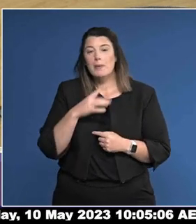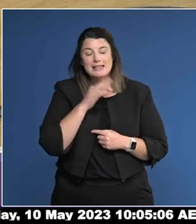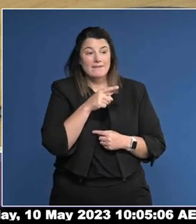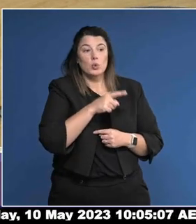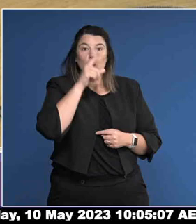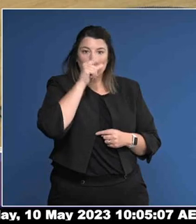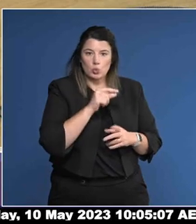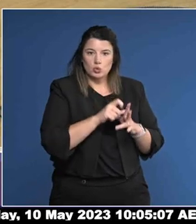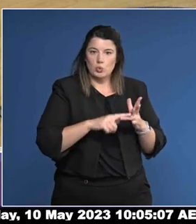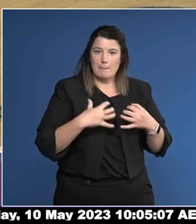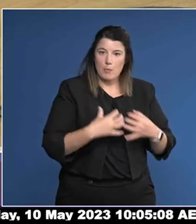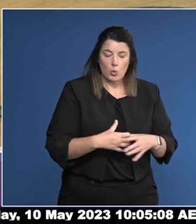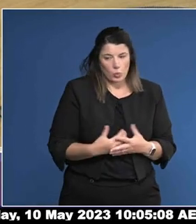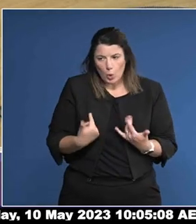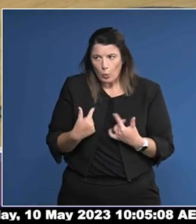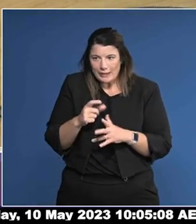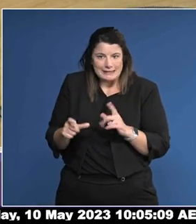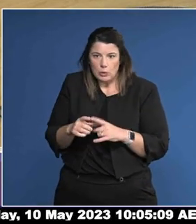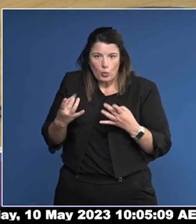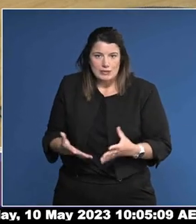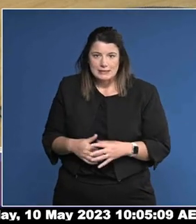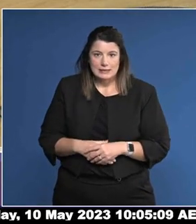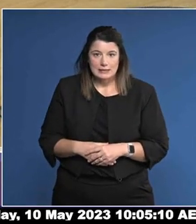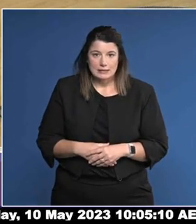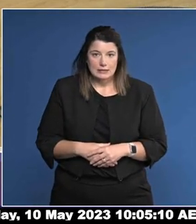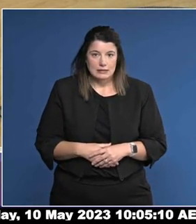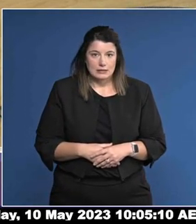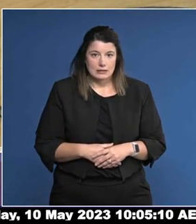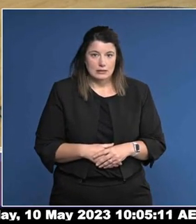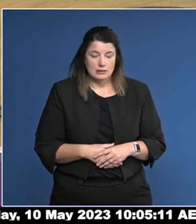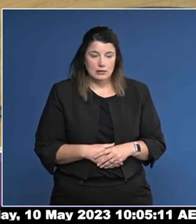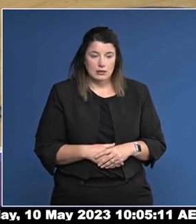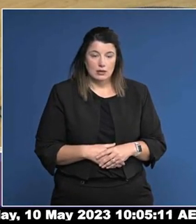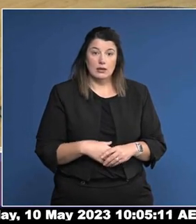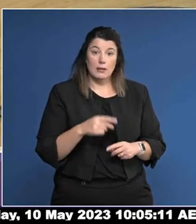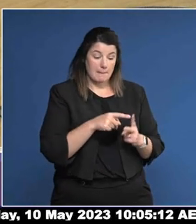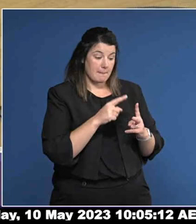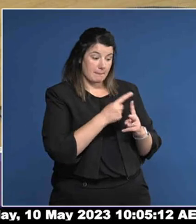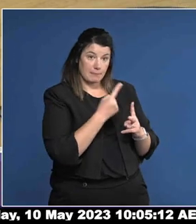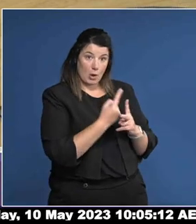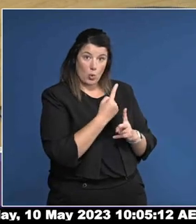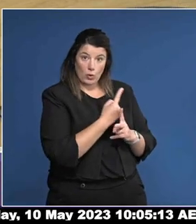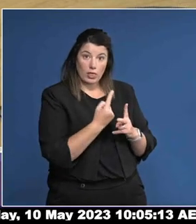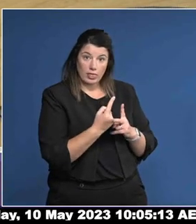Well, they did take action. Well, you accept, do you not, that each of Kaleb and Jonathon experienced